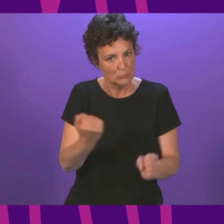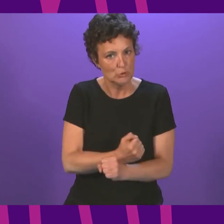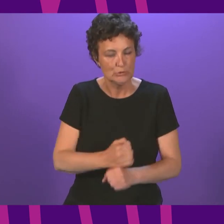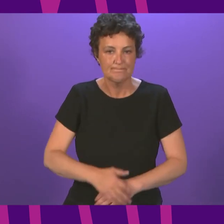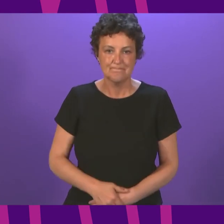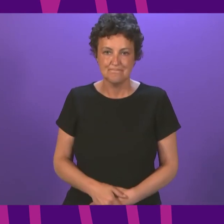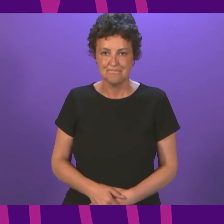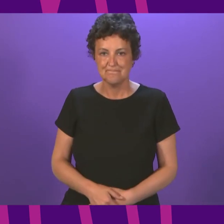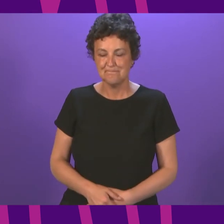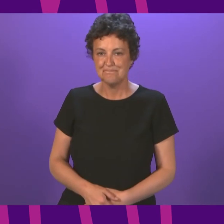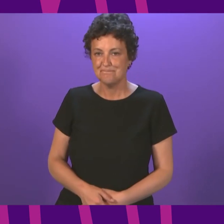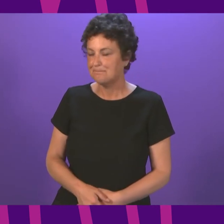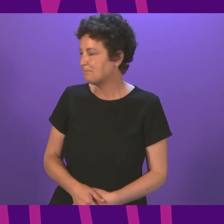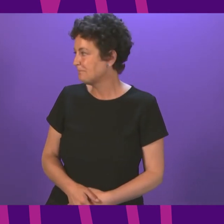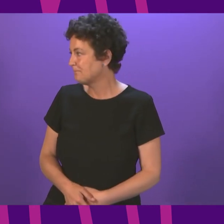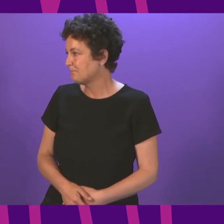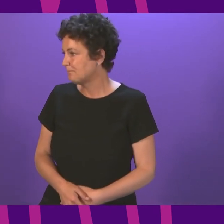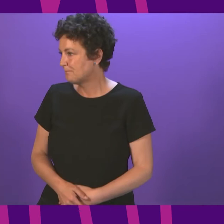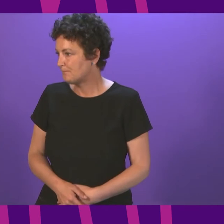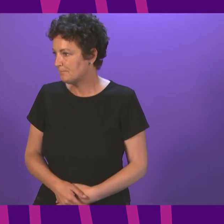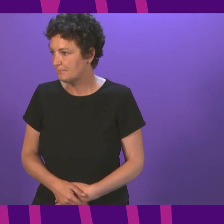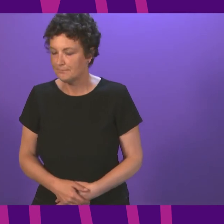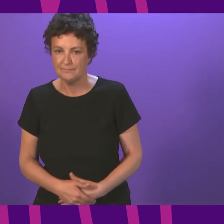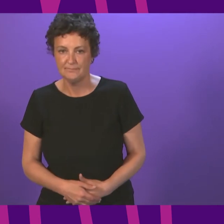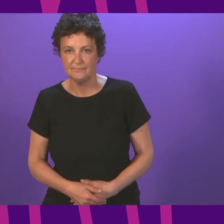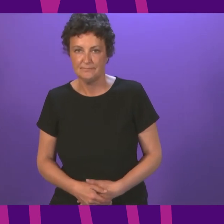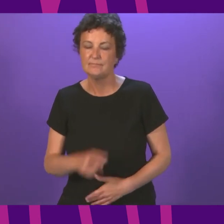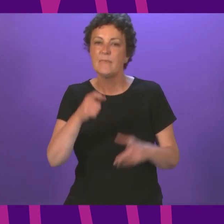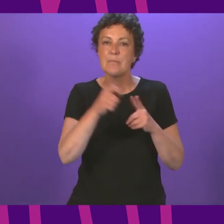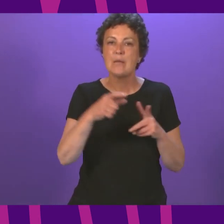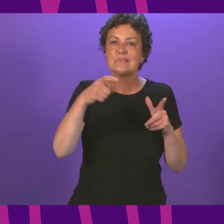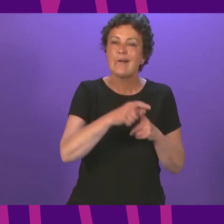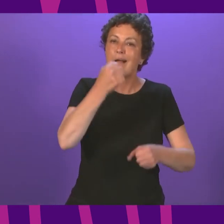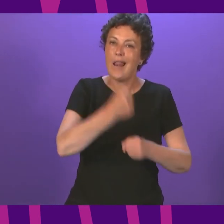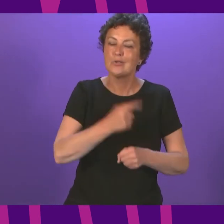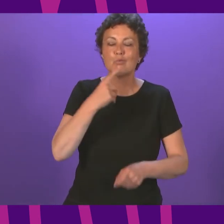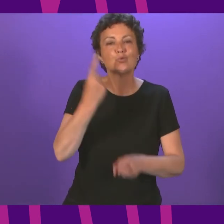I call Pam Duncan-Glancy to speak to amendment 12 and other amendments in the group.